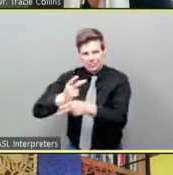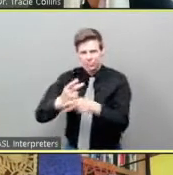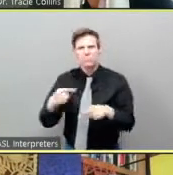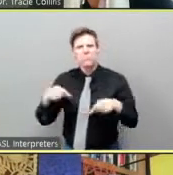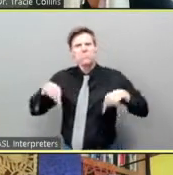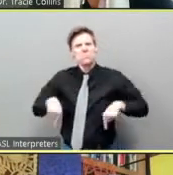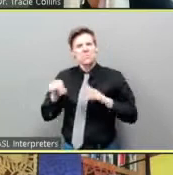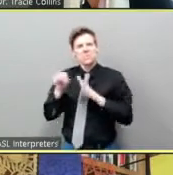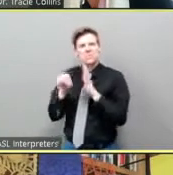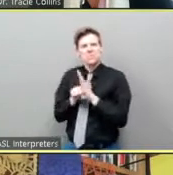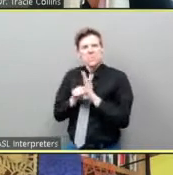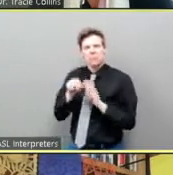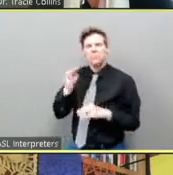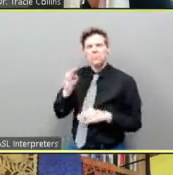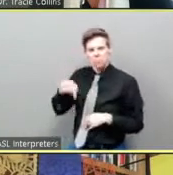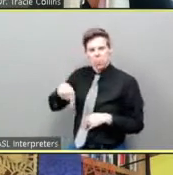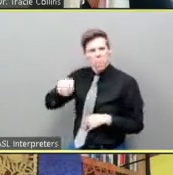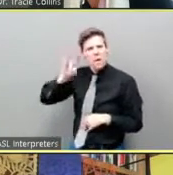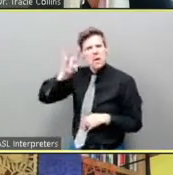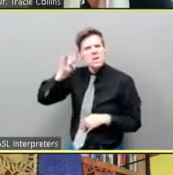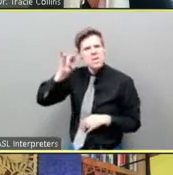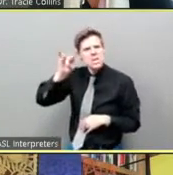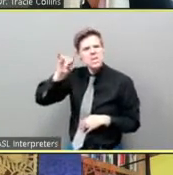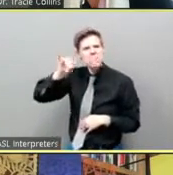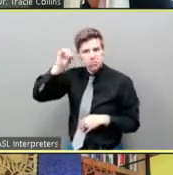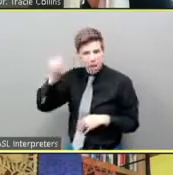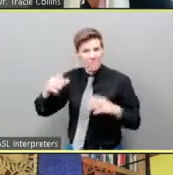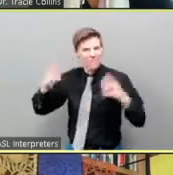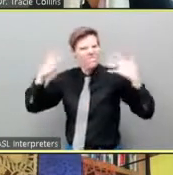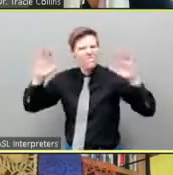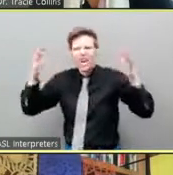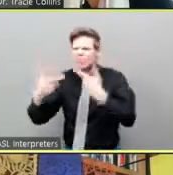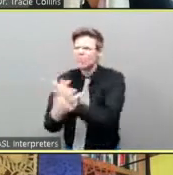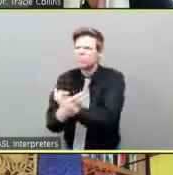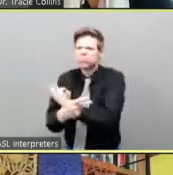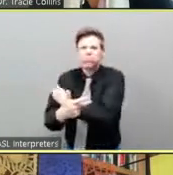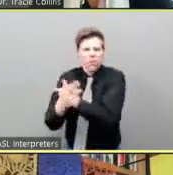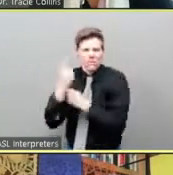workers receive the vaccine so far, so highly popular among those who take